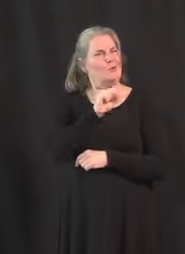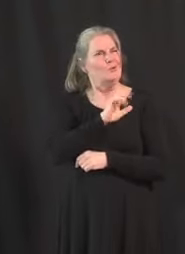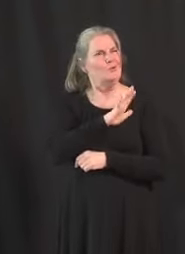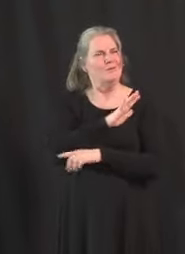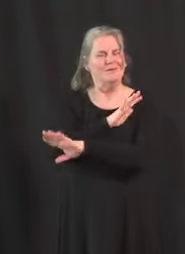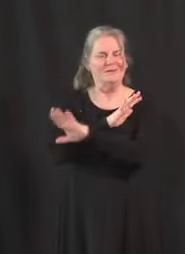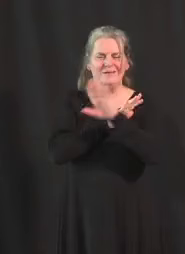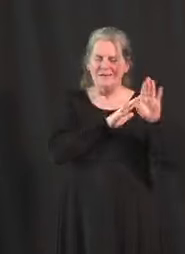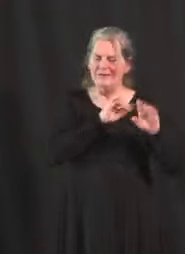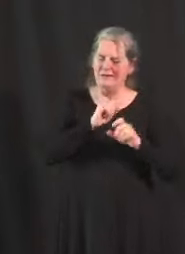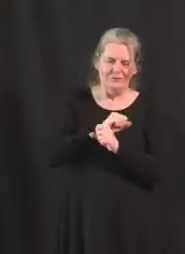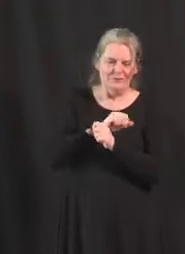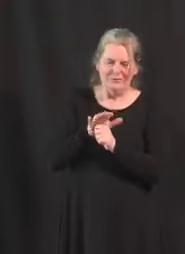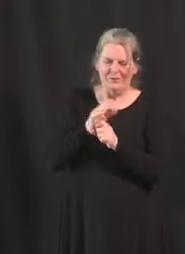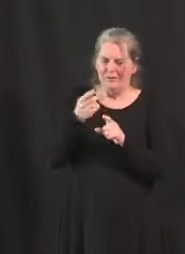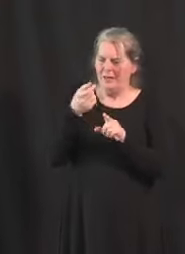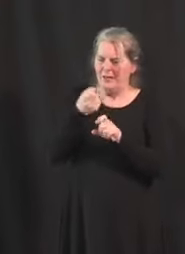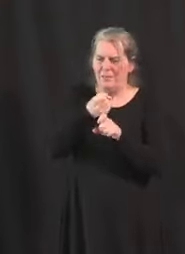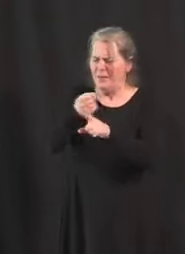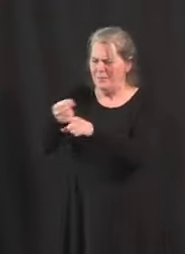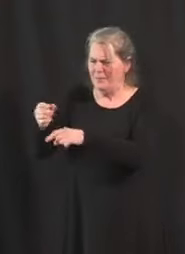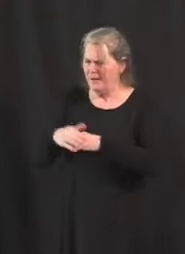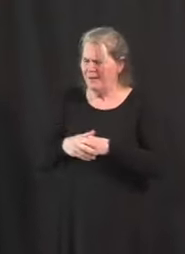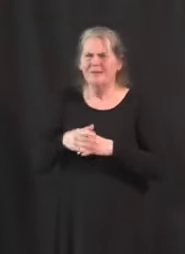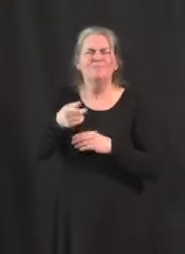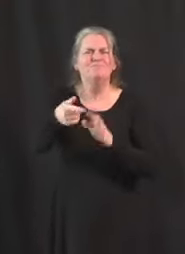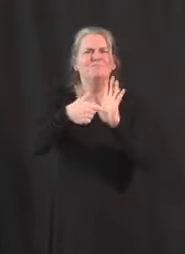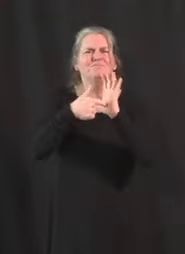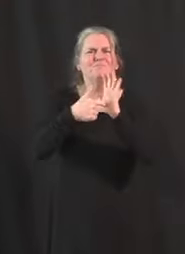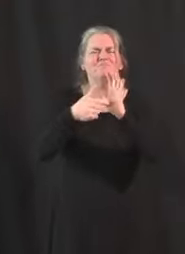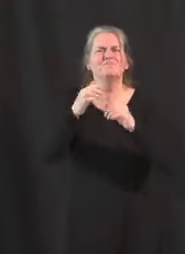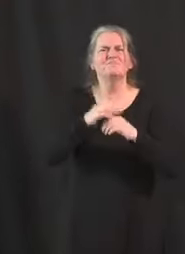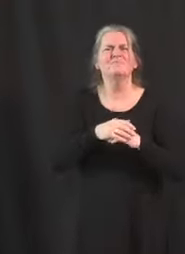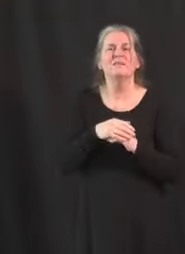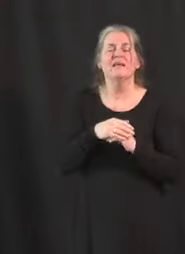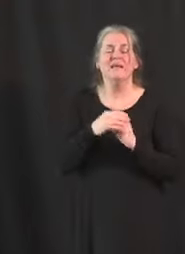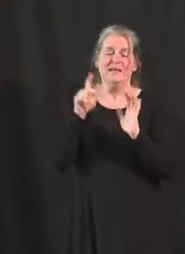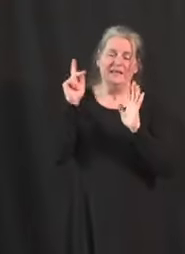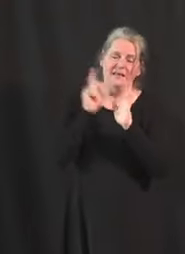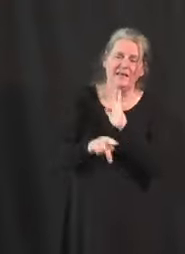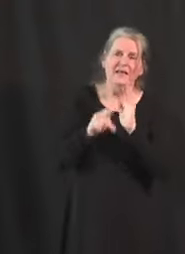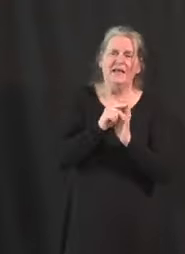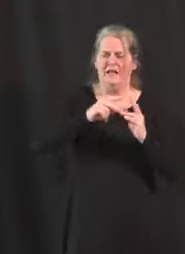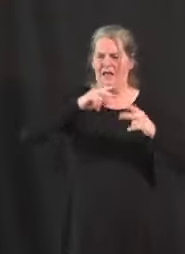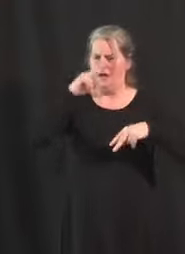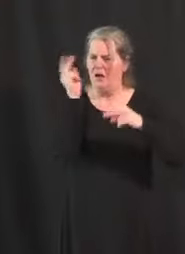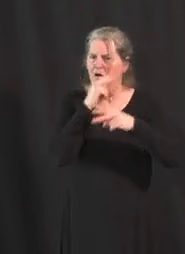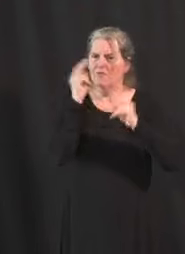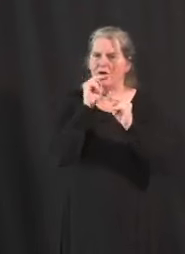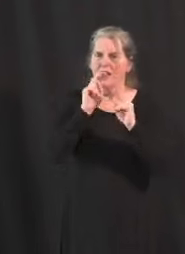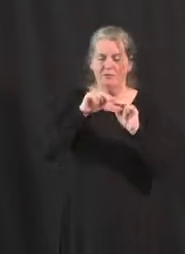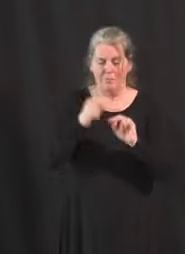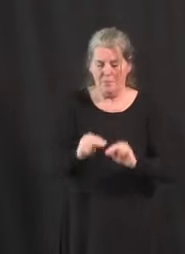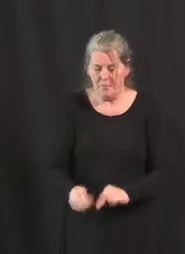AND TRAGEDIES, NEWS LIKE MURDER AND VIOLENT CRIME RATES PLUMMETING IN MEXICO AND CENTRAL AMERICA.